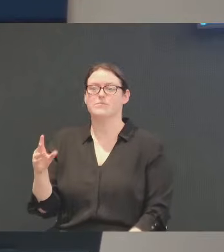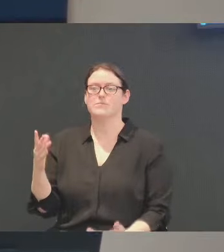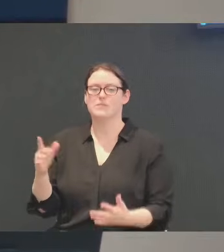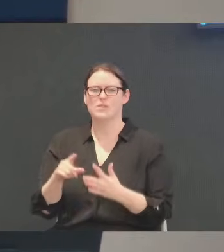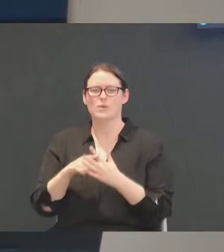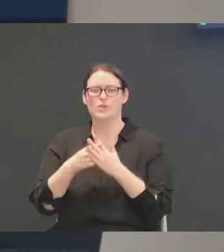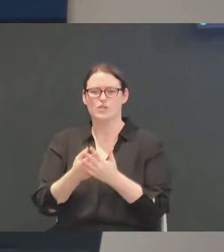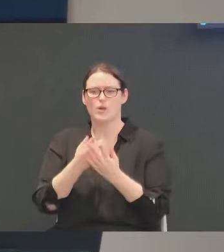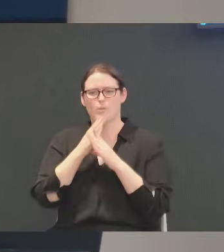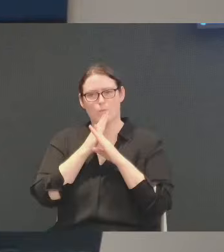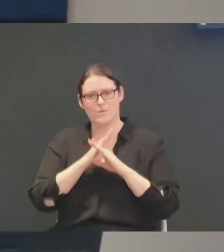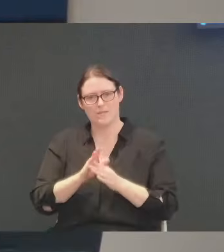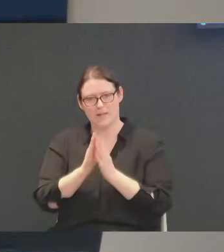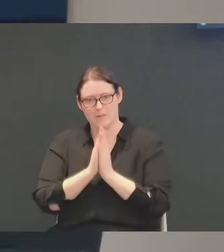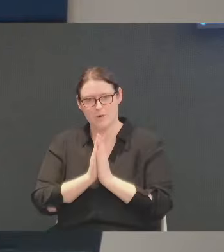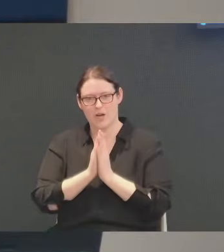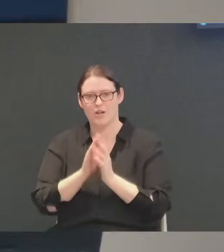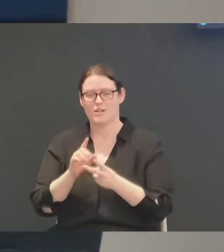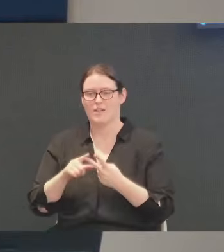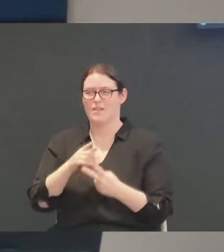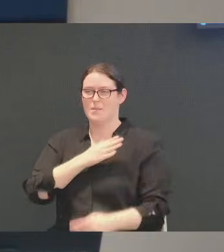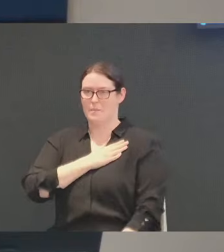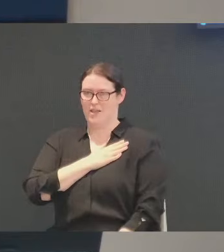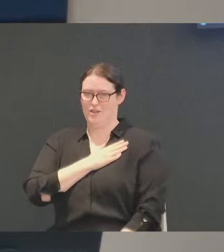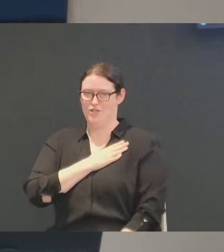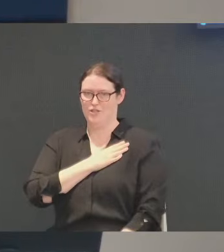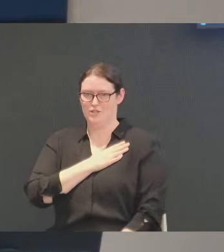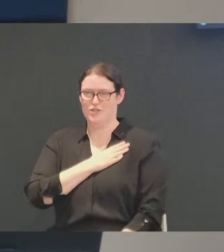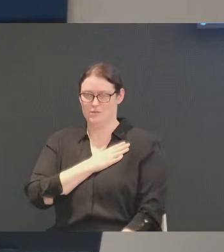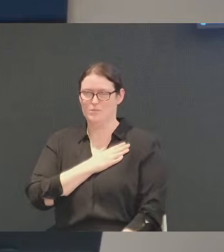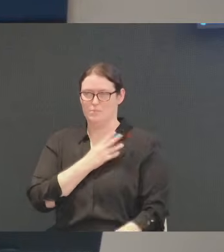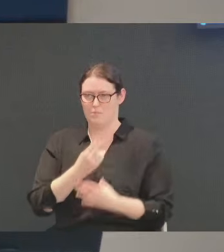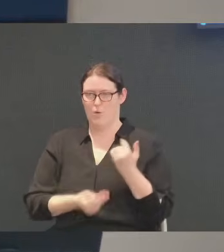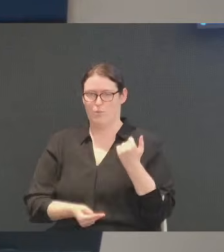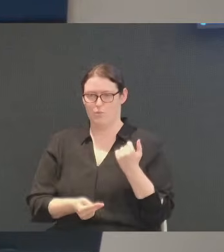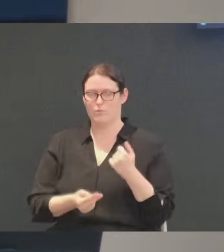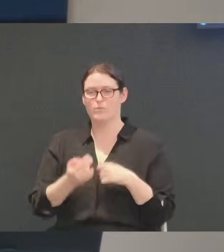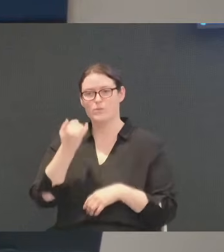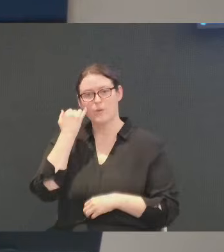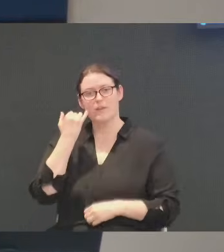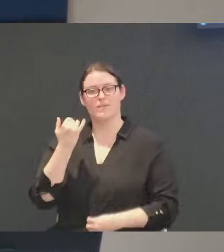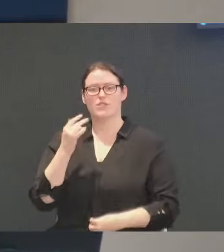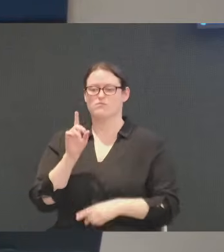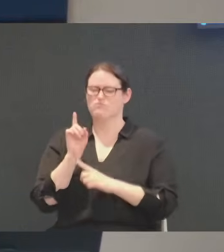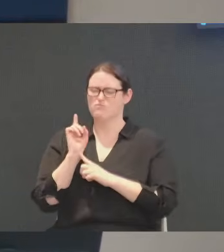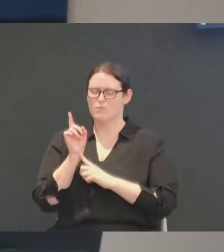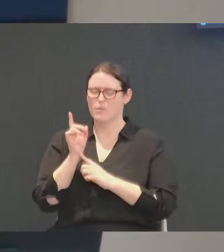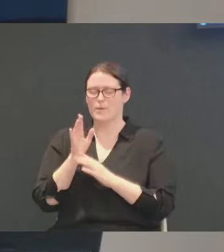with a silent prayer and pledge of allegiance. Um, and if you could take a moment for silent prayer